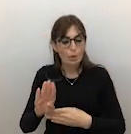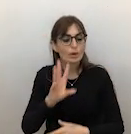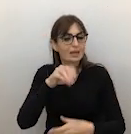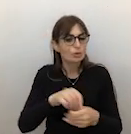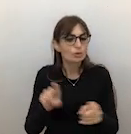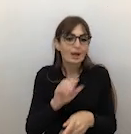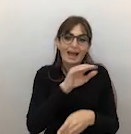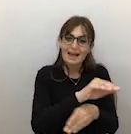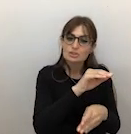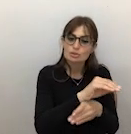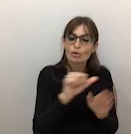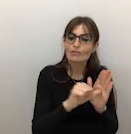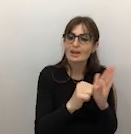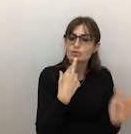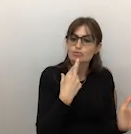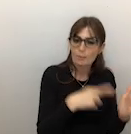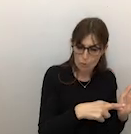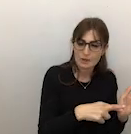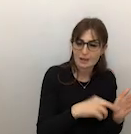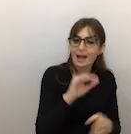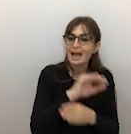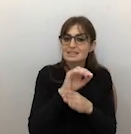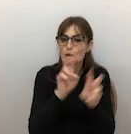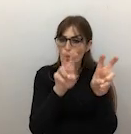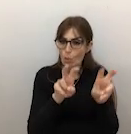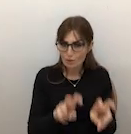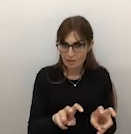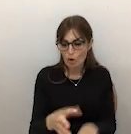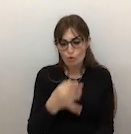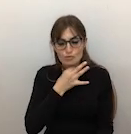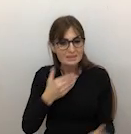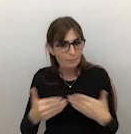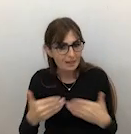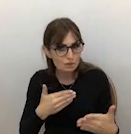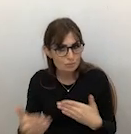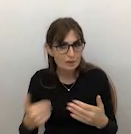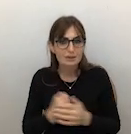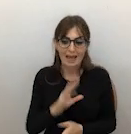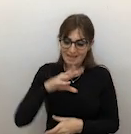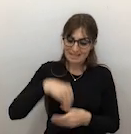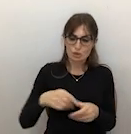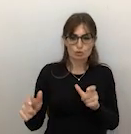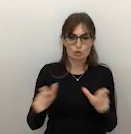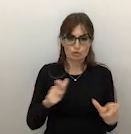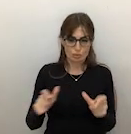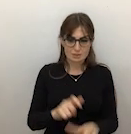including external financial reporting, the external audit, risk management, and internal controls.